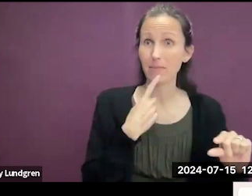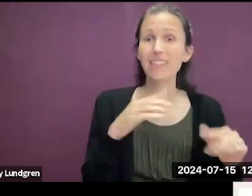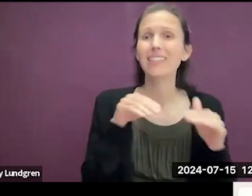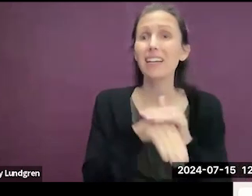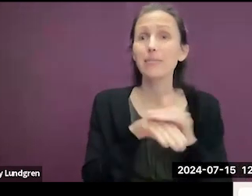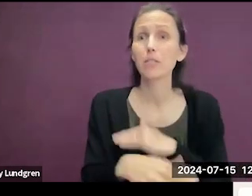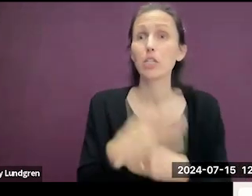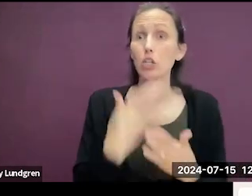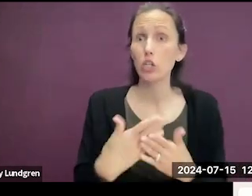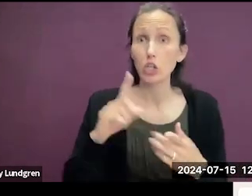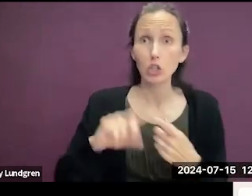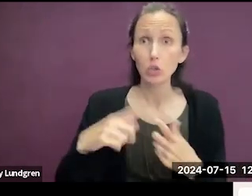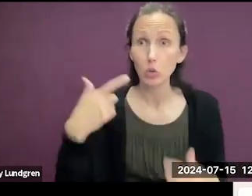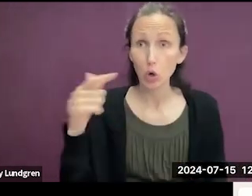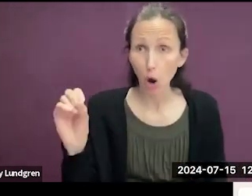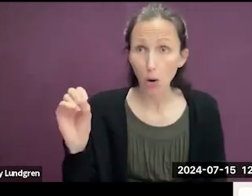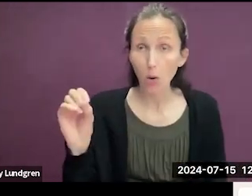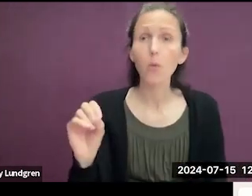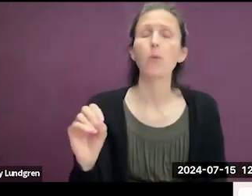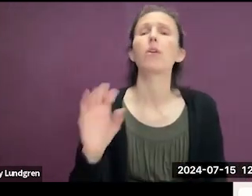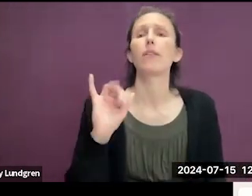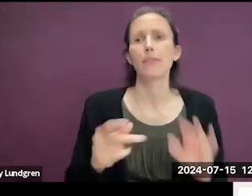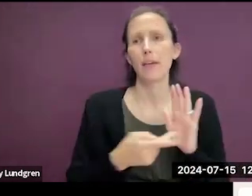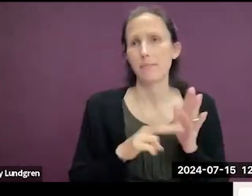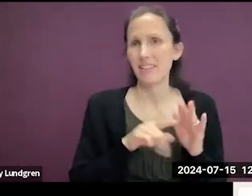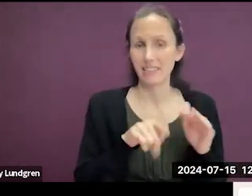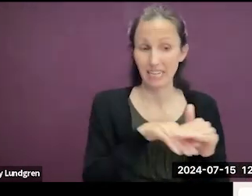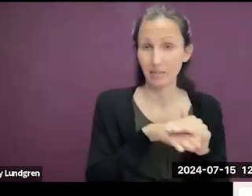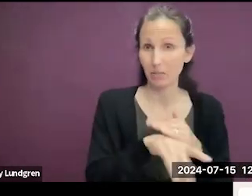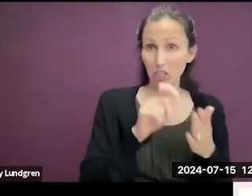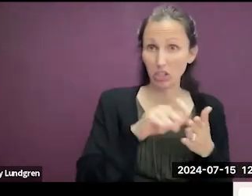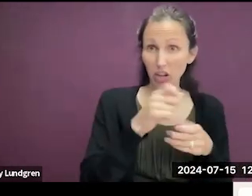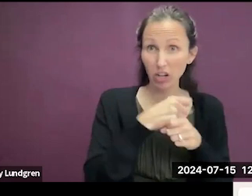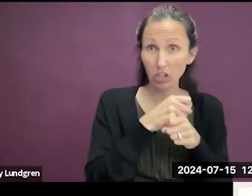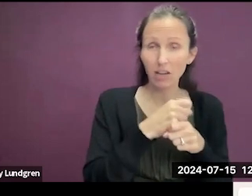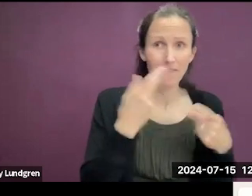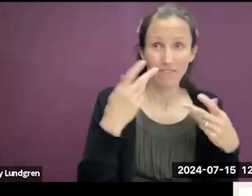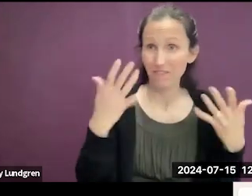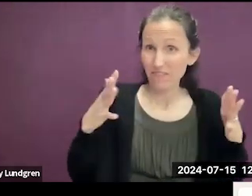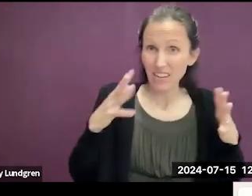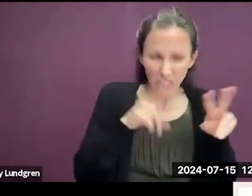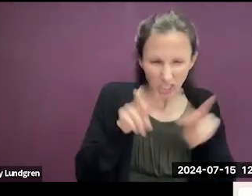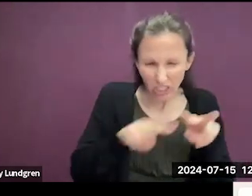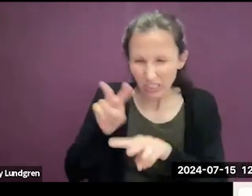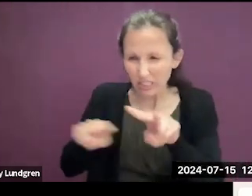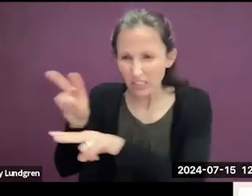it's telling me that the accessibility checker has not found any current issue that I need to address.